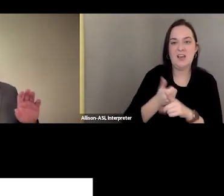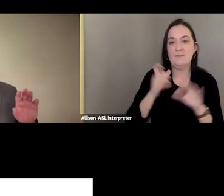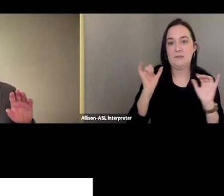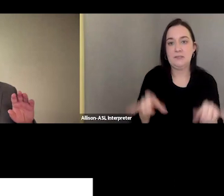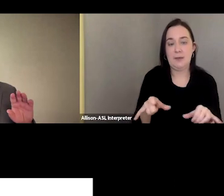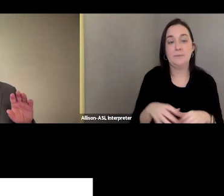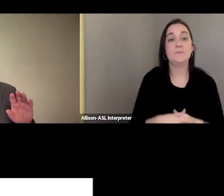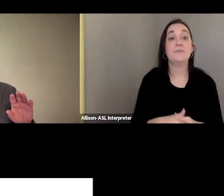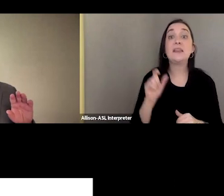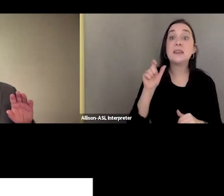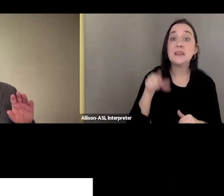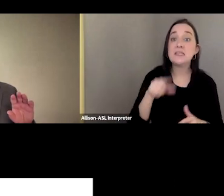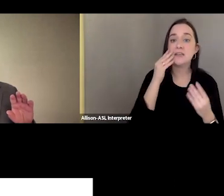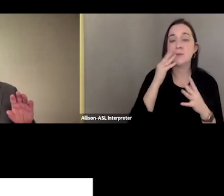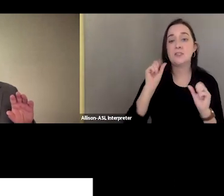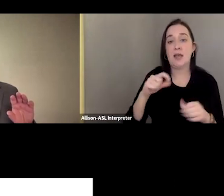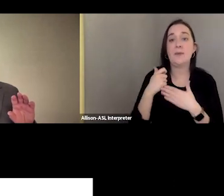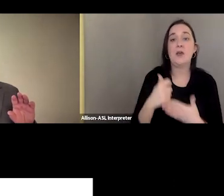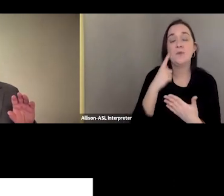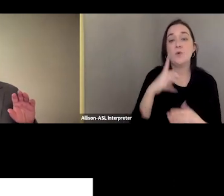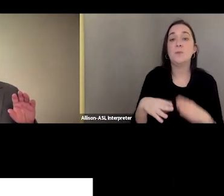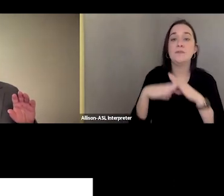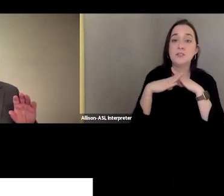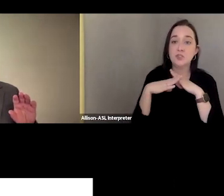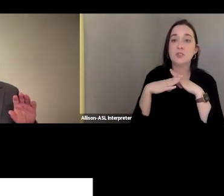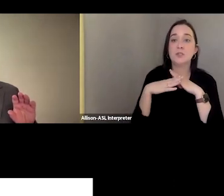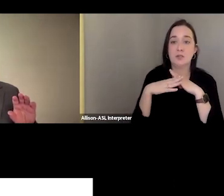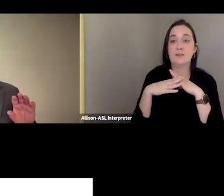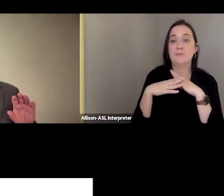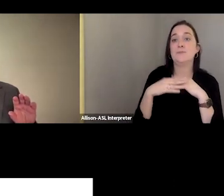We have found that sometimes correcting the misperception can change one's behavior.